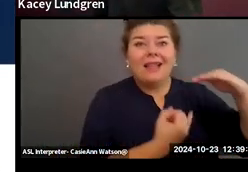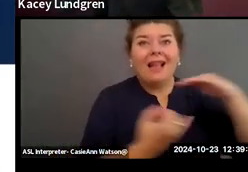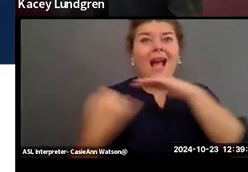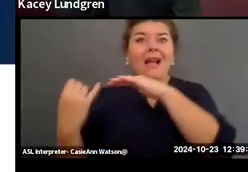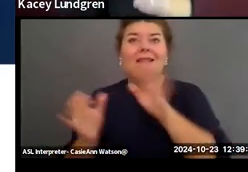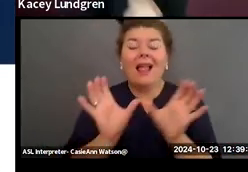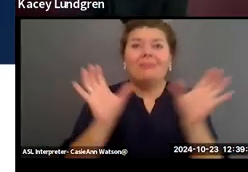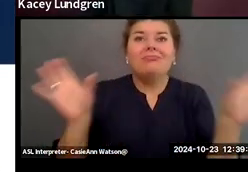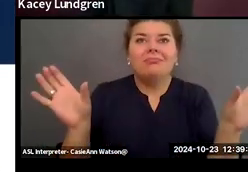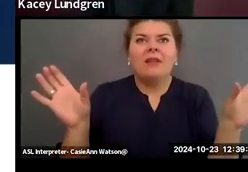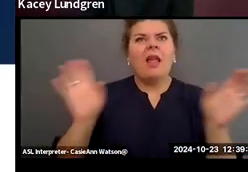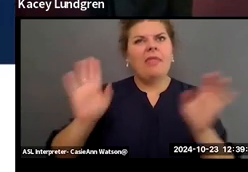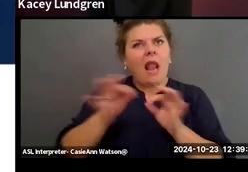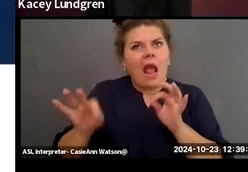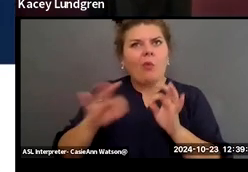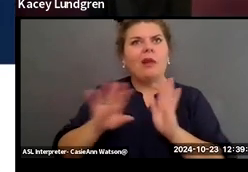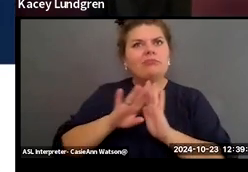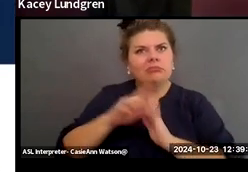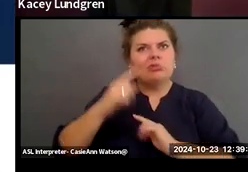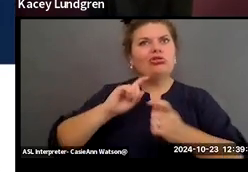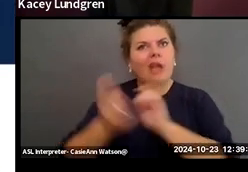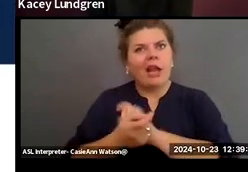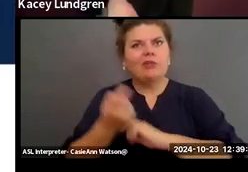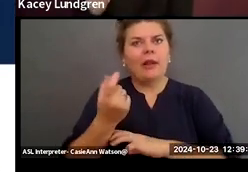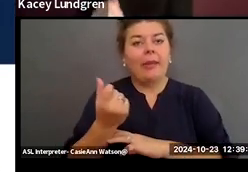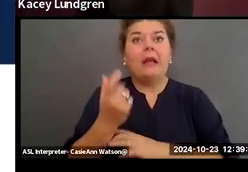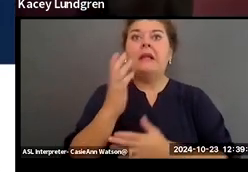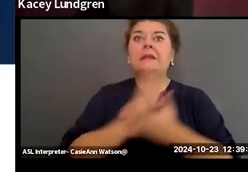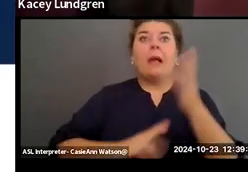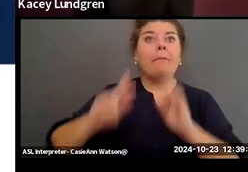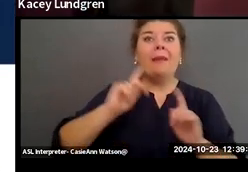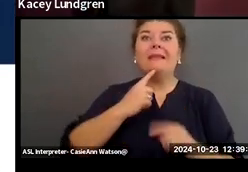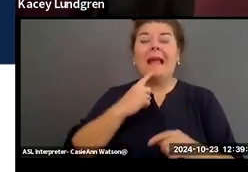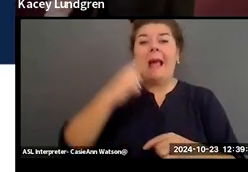Interestingly, some scholars say that Black ASL aligns closer to the ASL